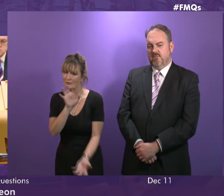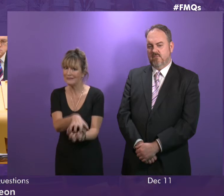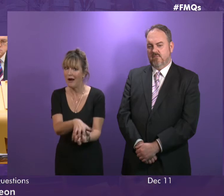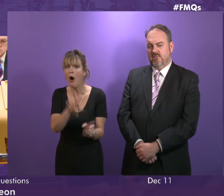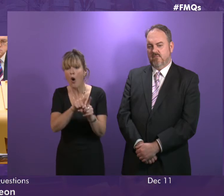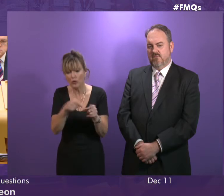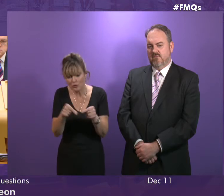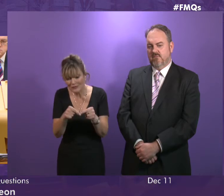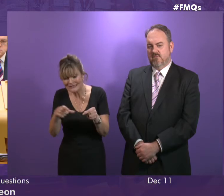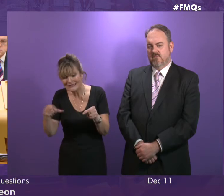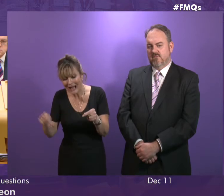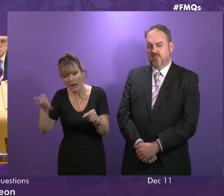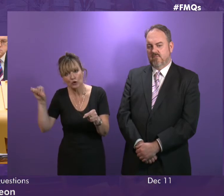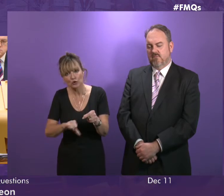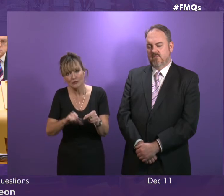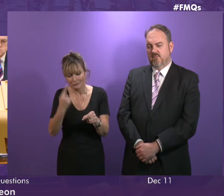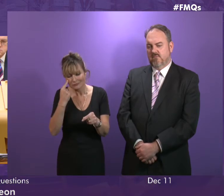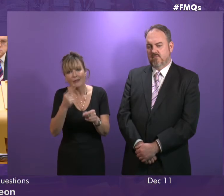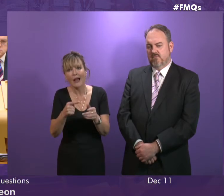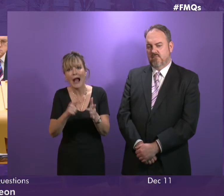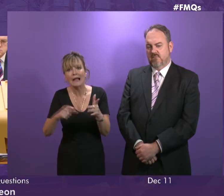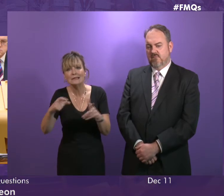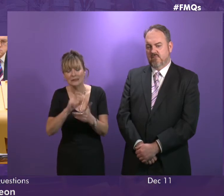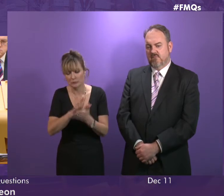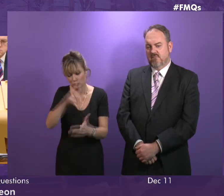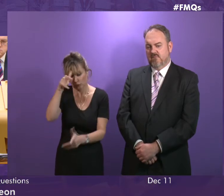the operator. There are also requirements on keeping snaring records, types of snares